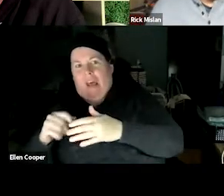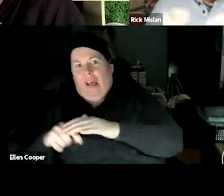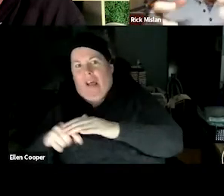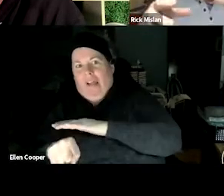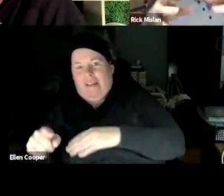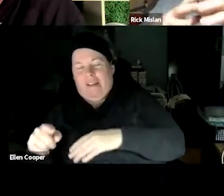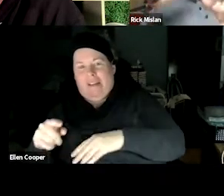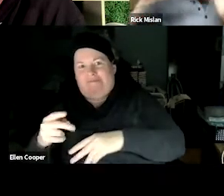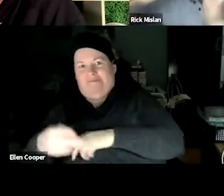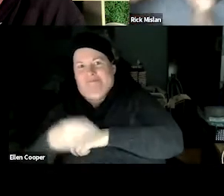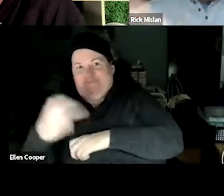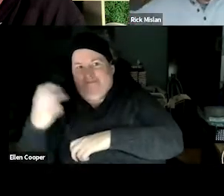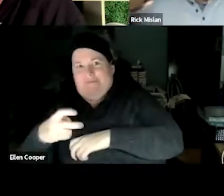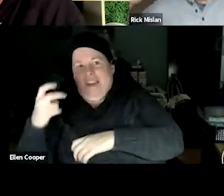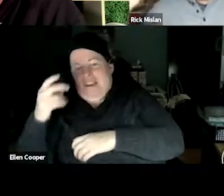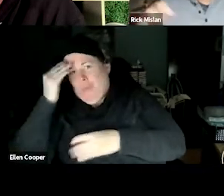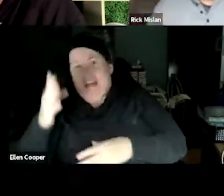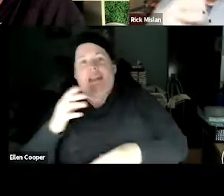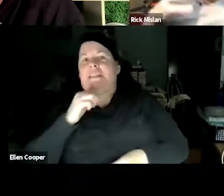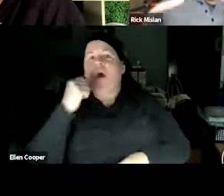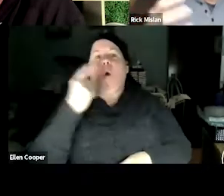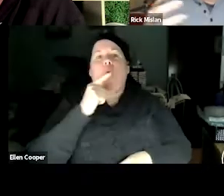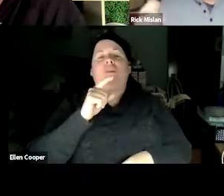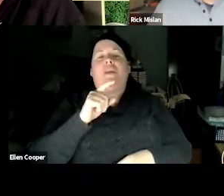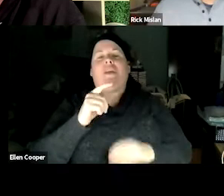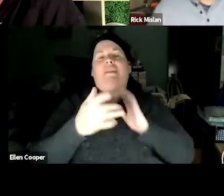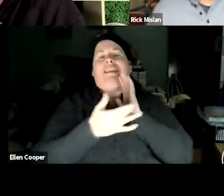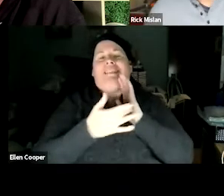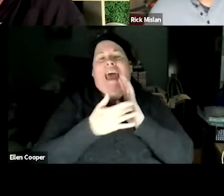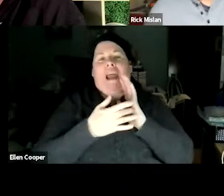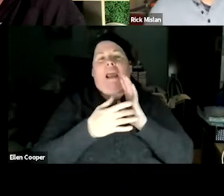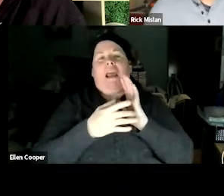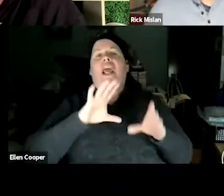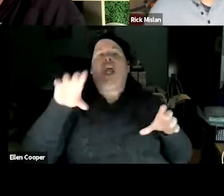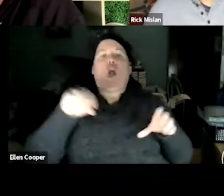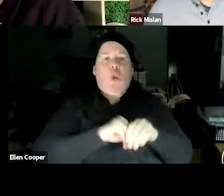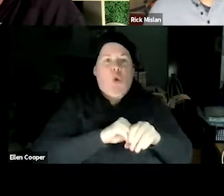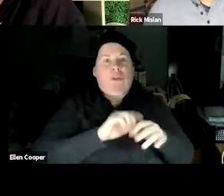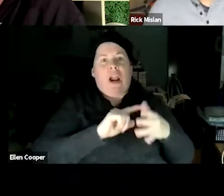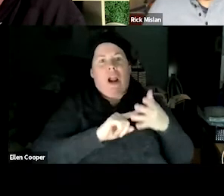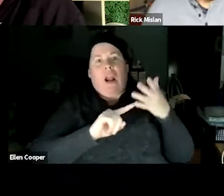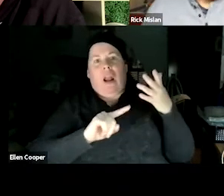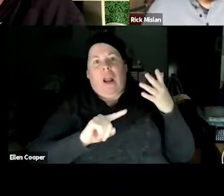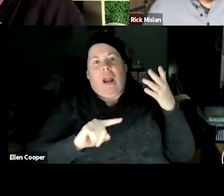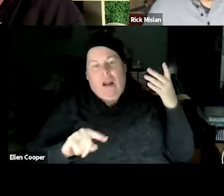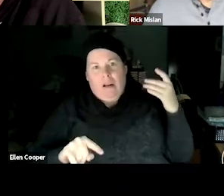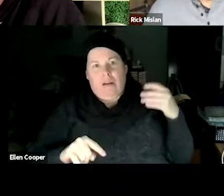it's not just cybersecurity as attack. It is all these other pieces and parts. Rick Mislan: And then, you know, just to hear the war stories. I think that's